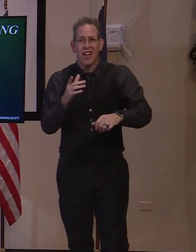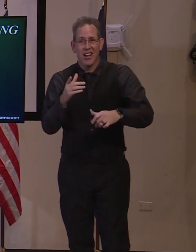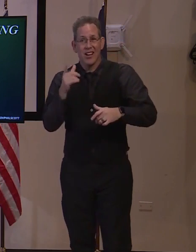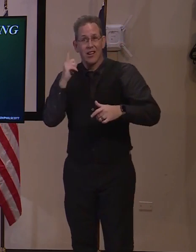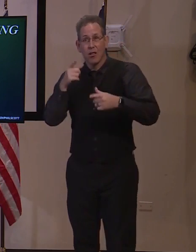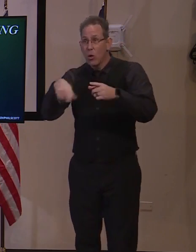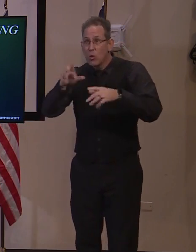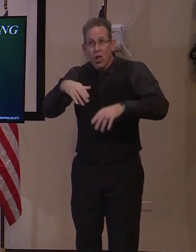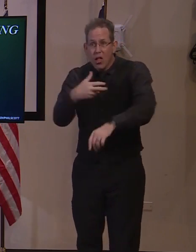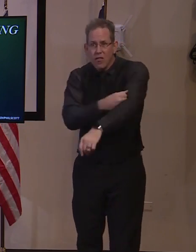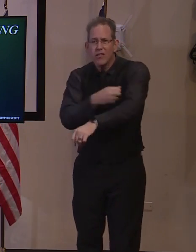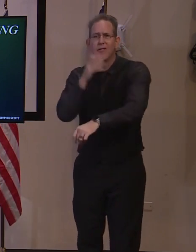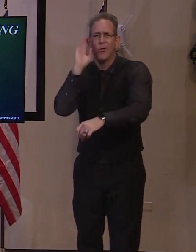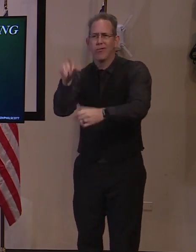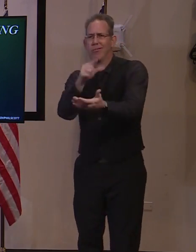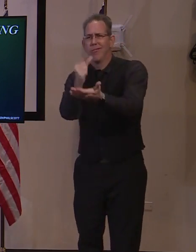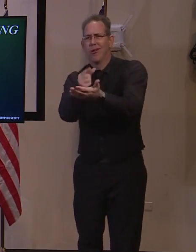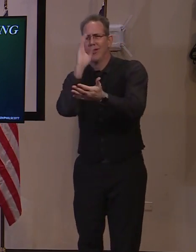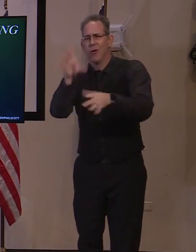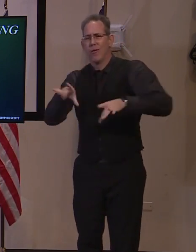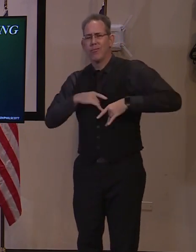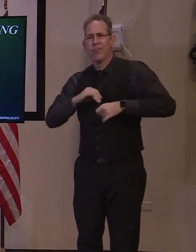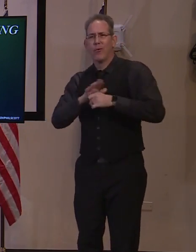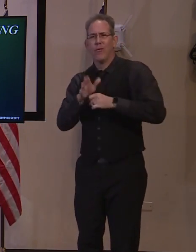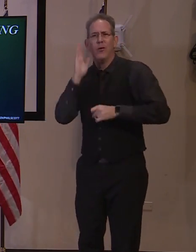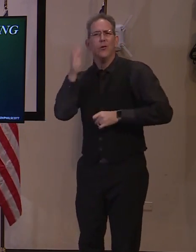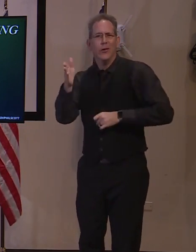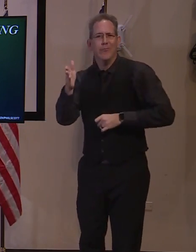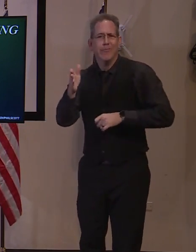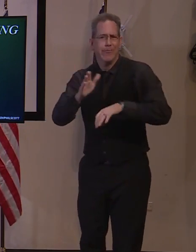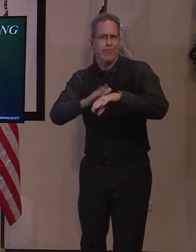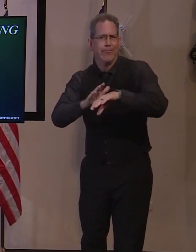the data is clear. Over the last several weeks in Vermont, you're about